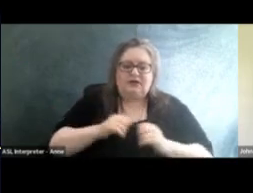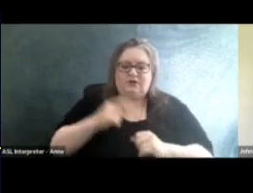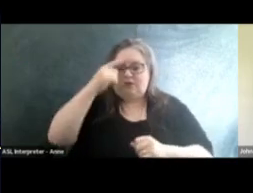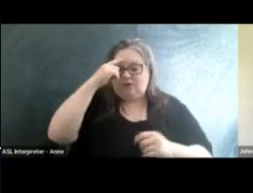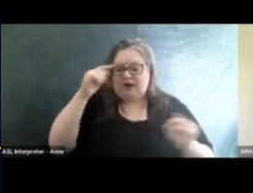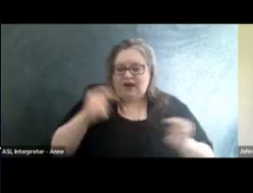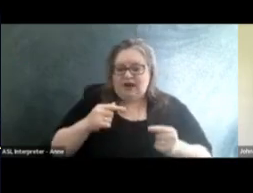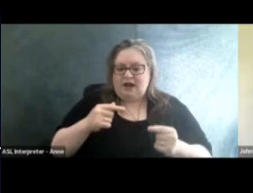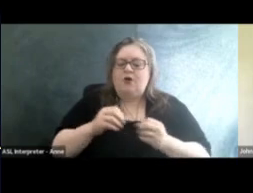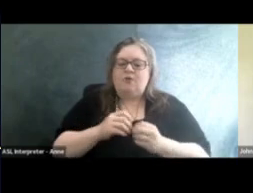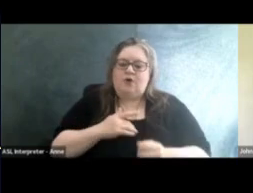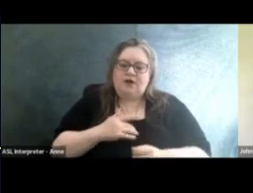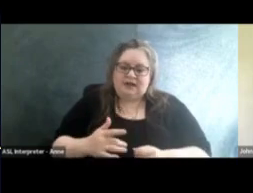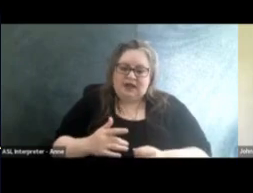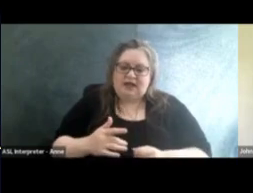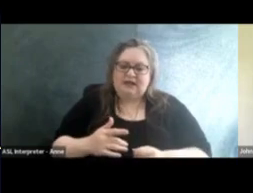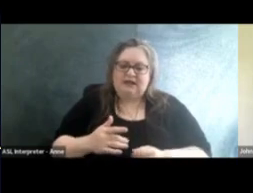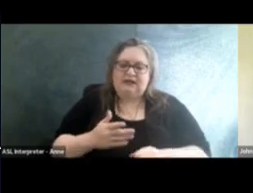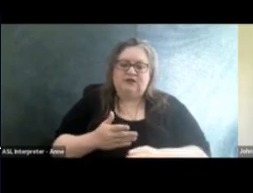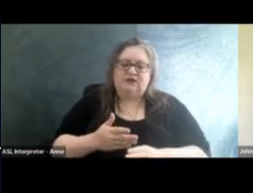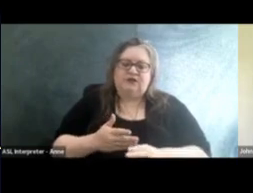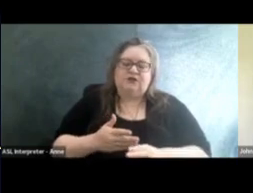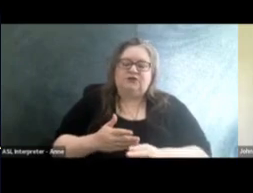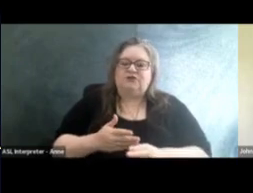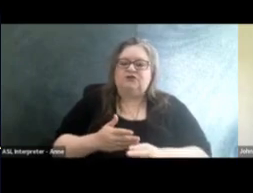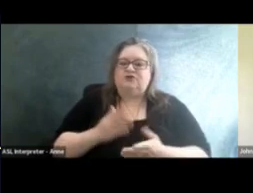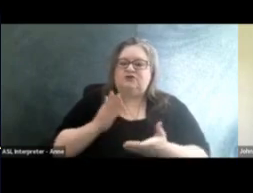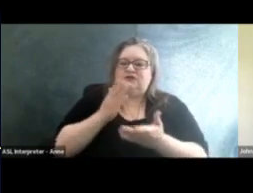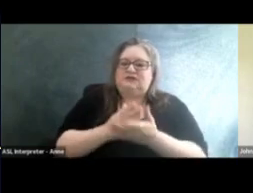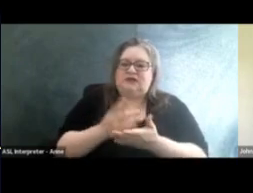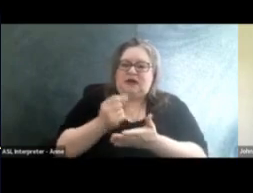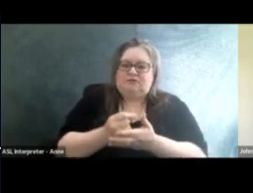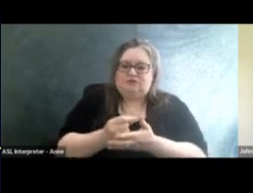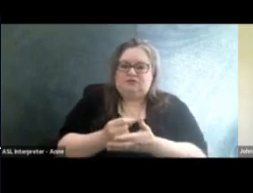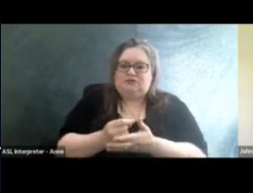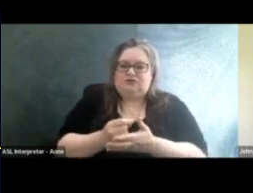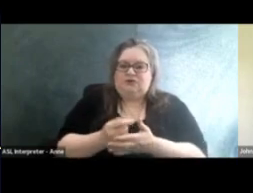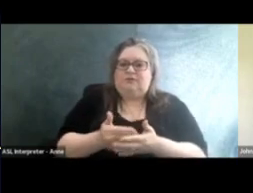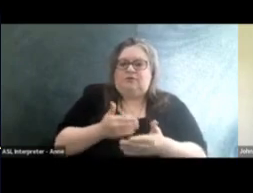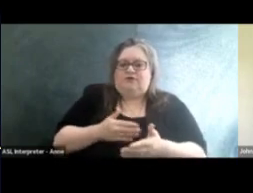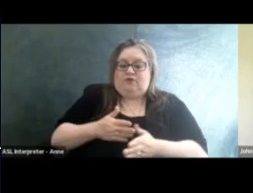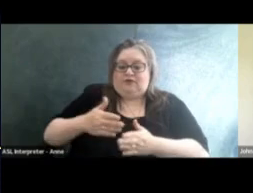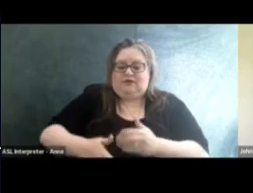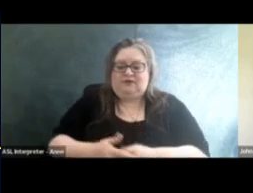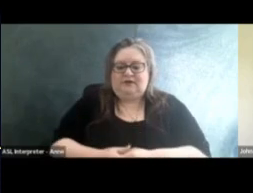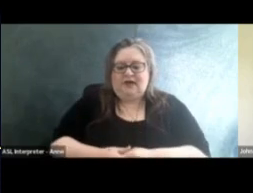more likely to prematurely discontinue treatment. And from the provider side, we often say, Well, they're they're non